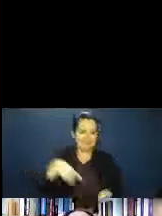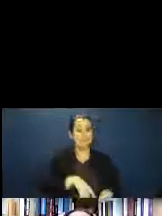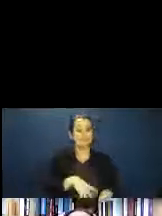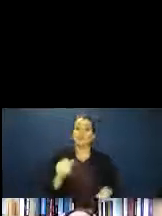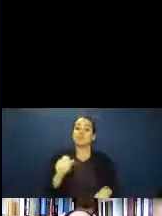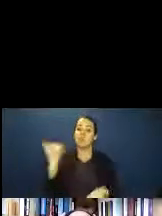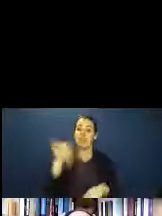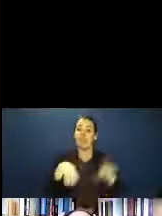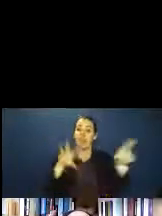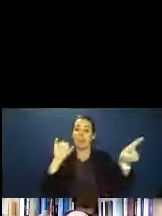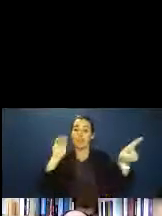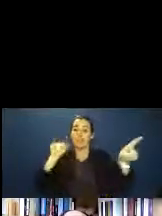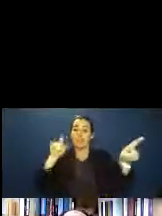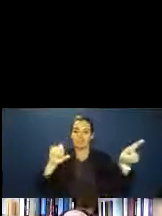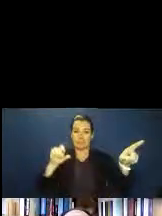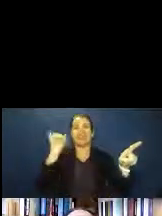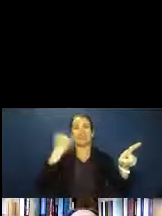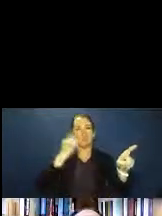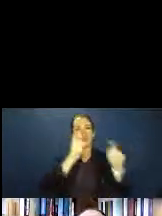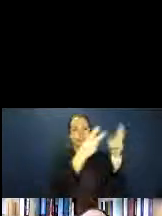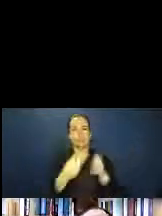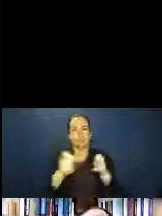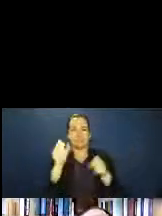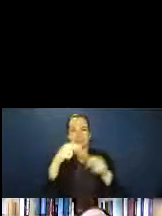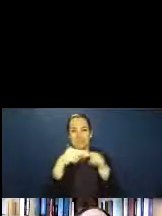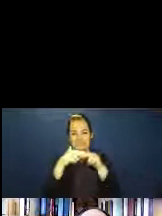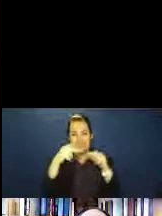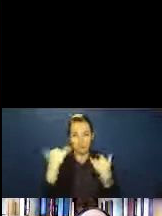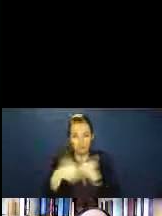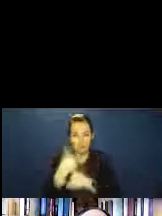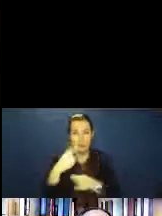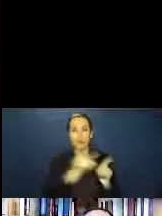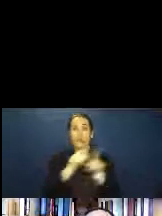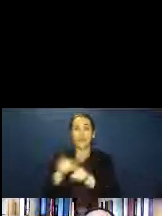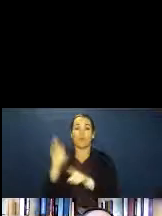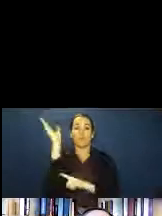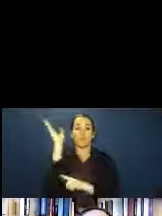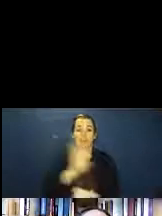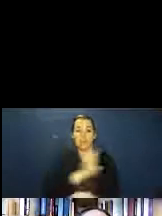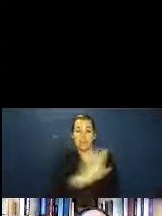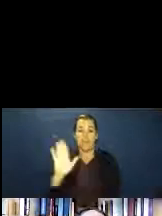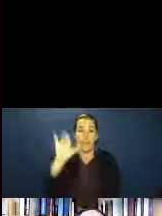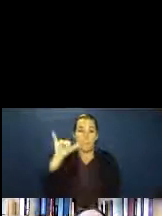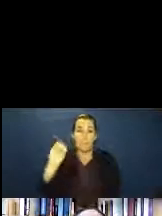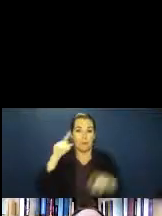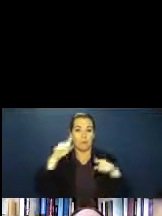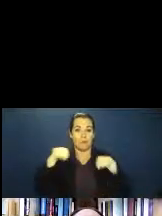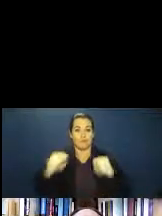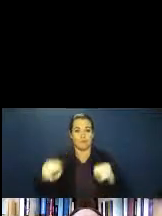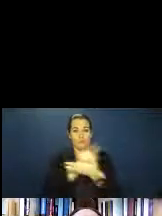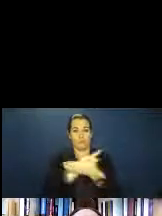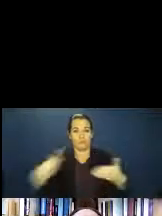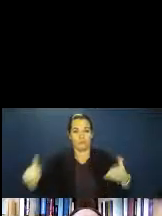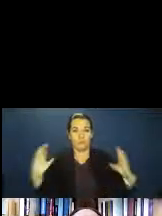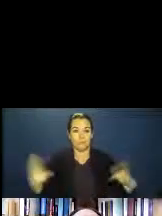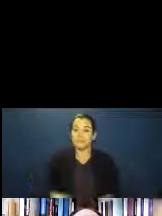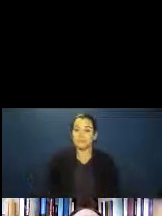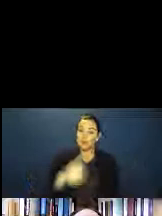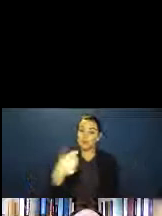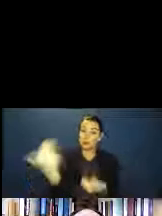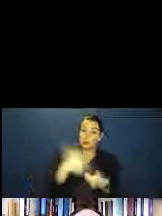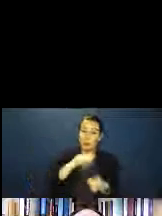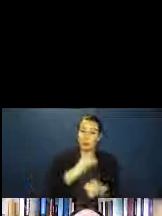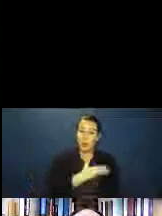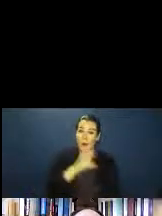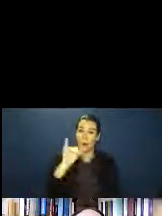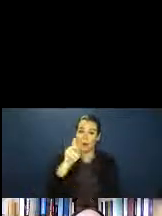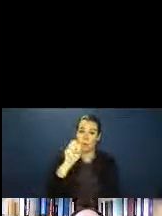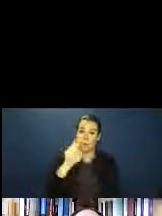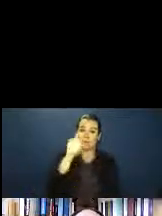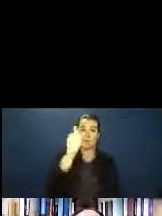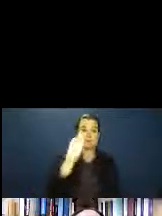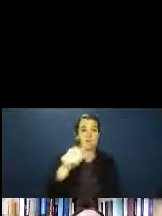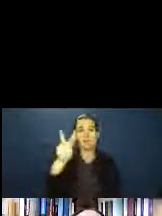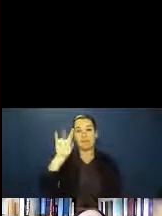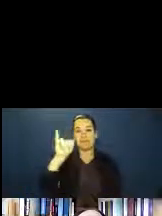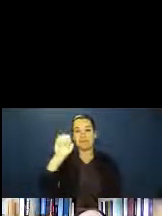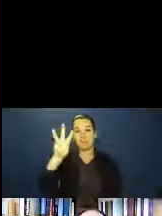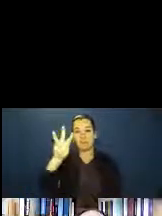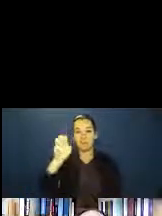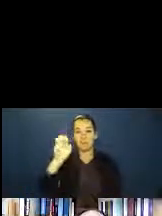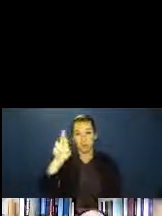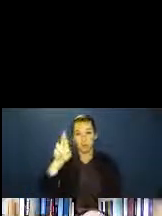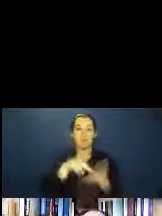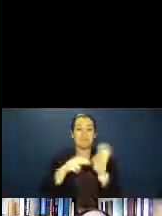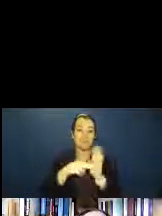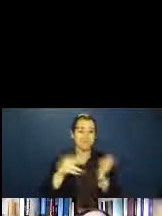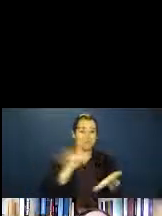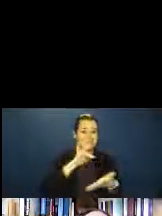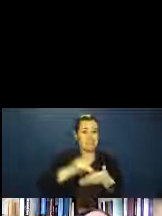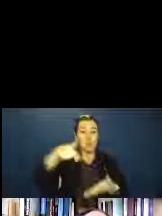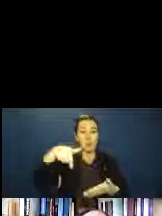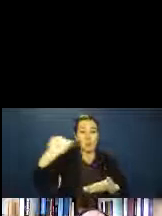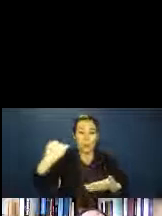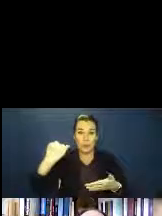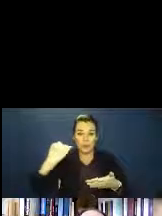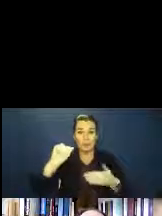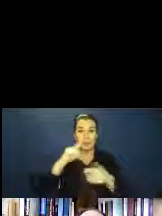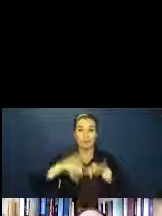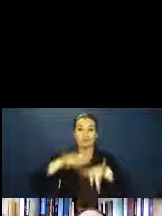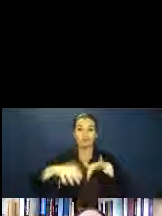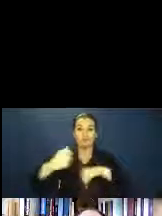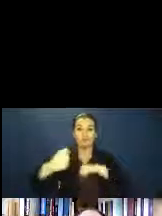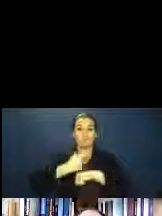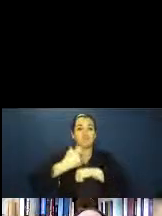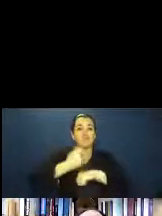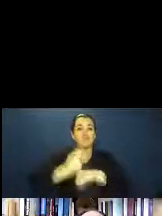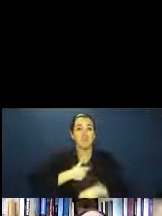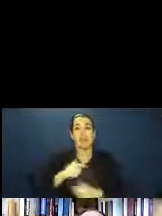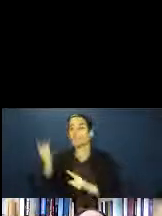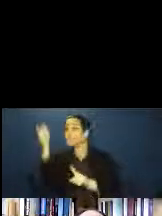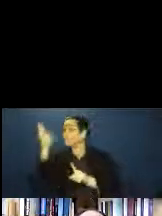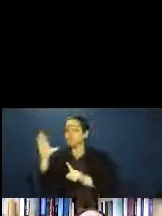It was.